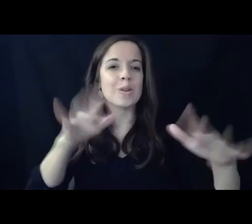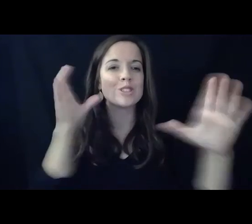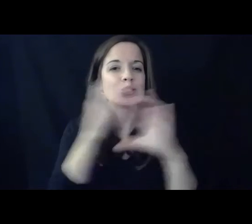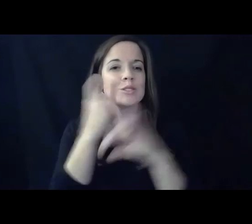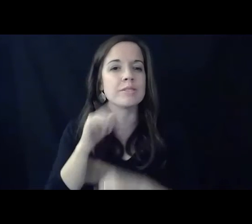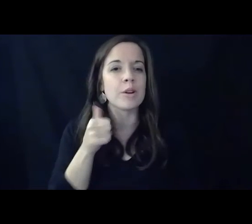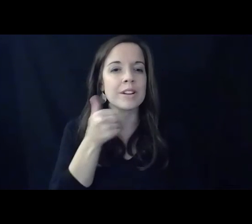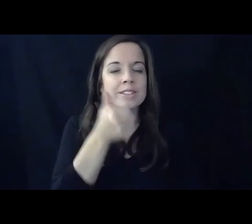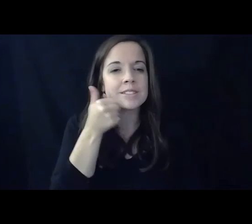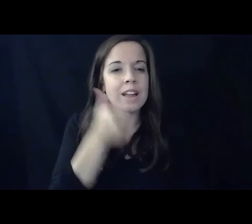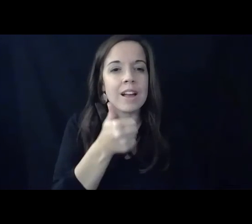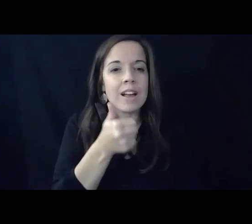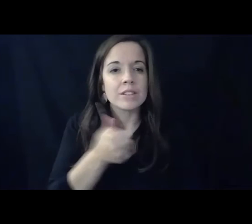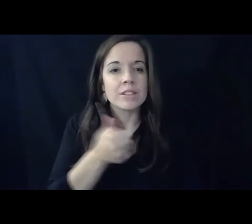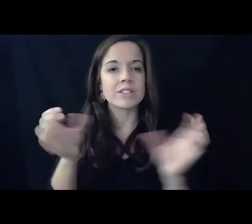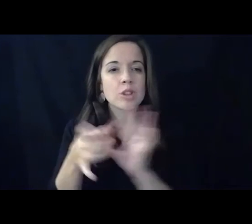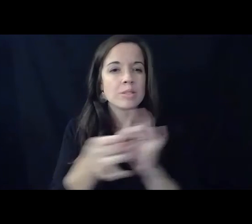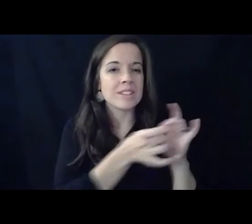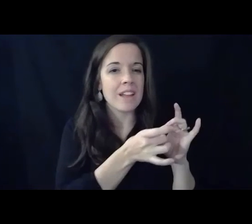There is no tether, no heroic ghostly hunt.